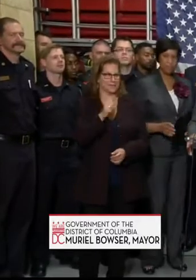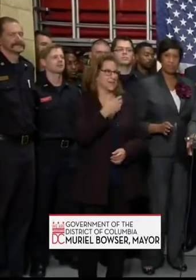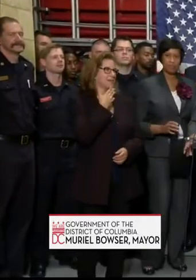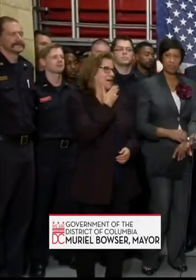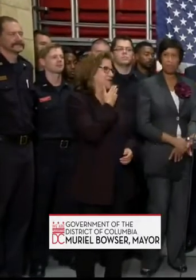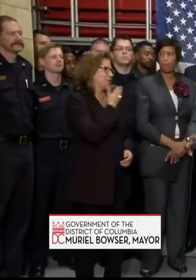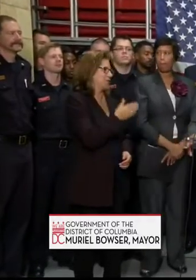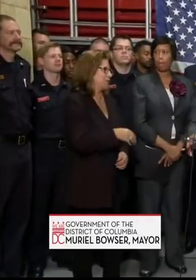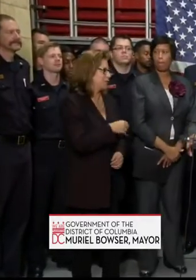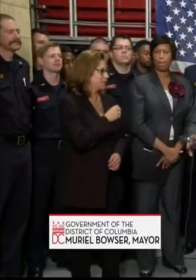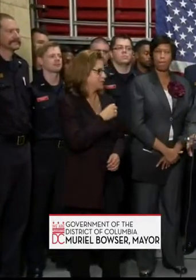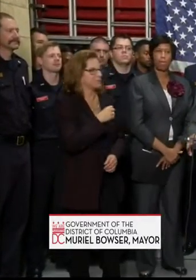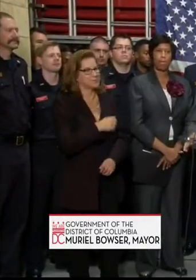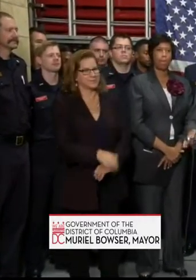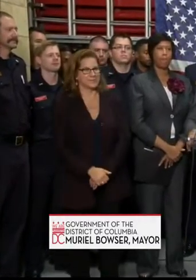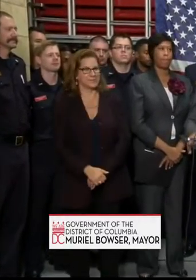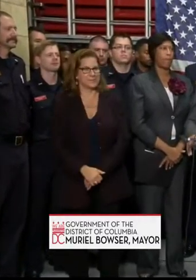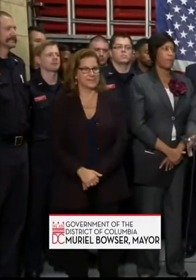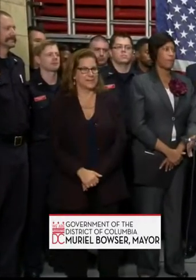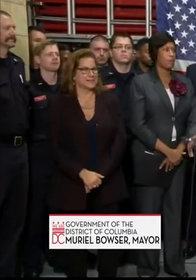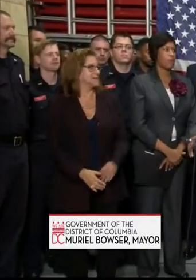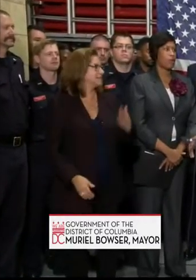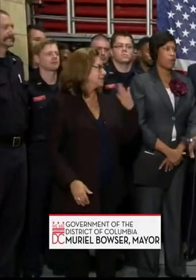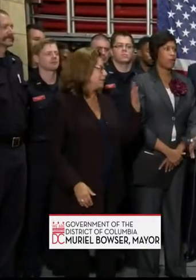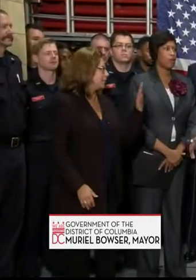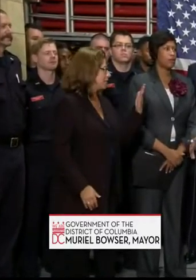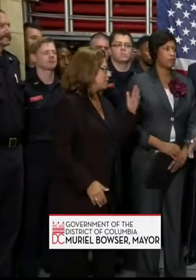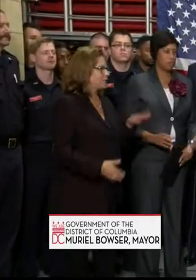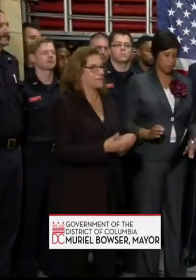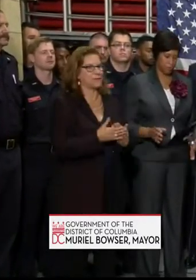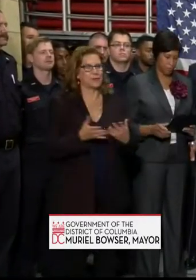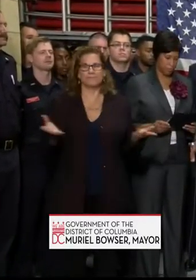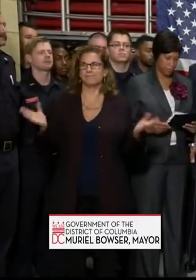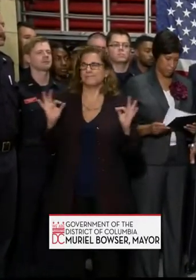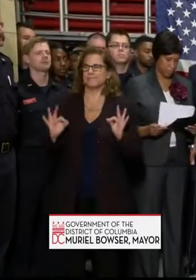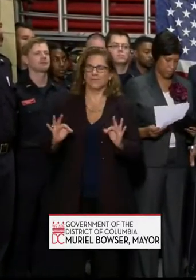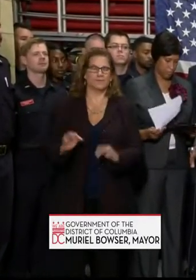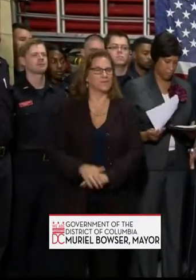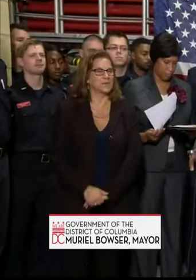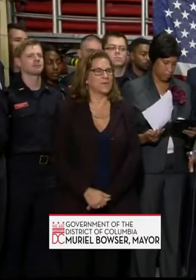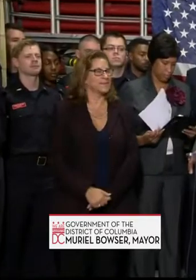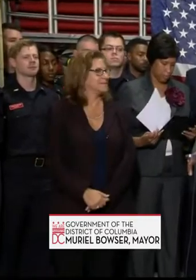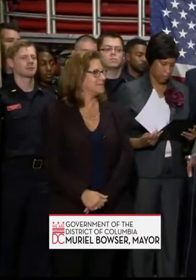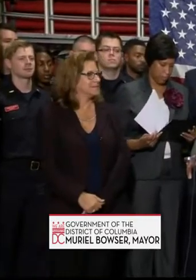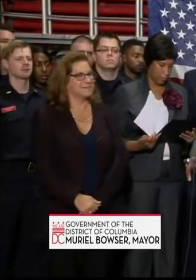COUNCILMEMBER CHEH, COUNCIL CHAIR MENDELSON, MAYOR BOWSER AND COUNCILMEMBER MCDUFFIE. YOU KNOW, I WAS THINKING WHEN